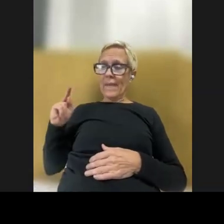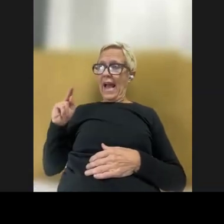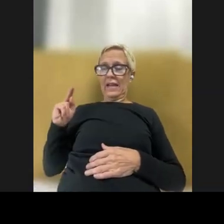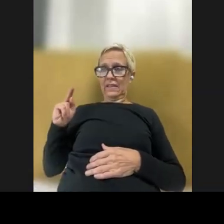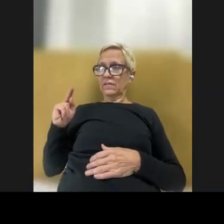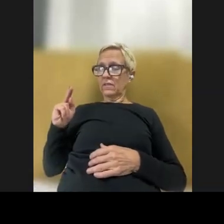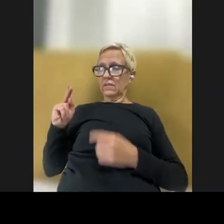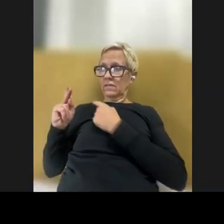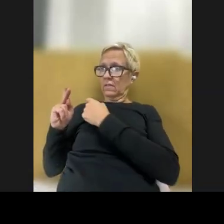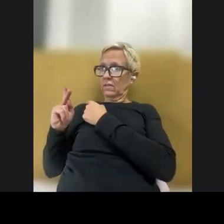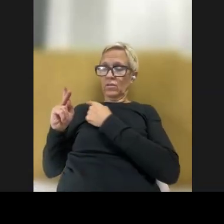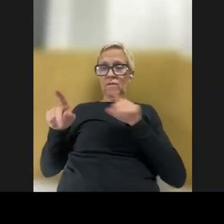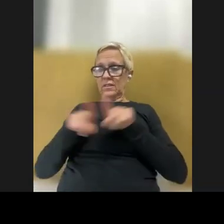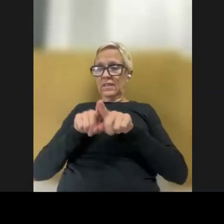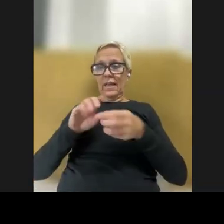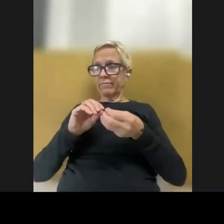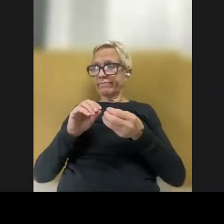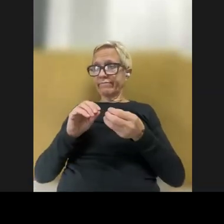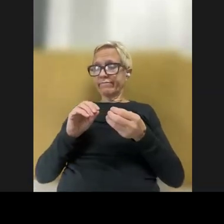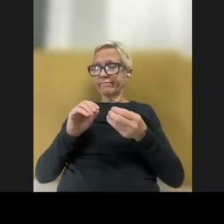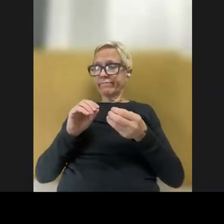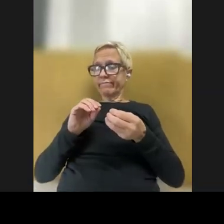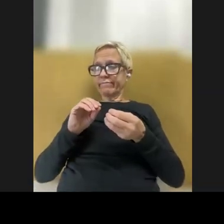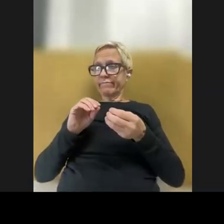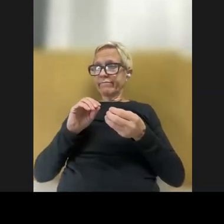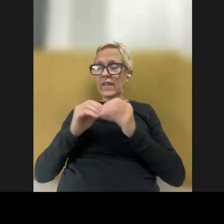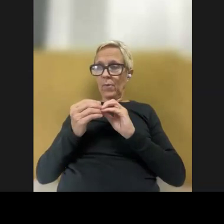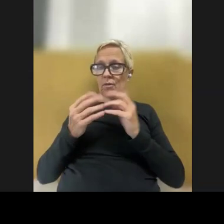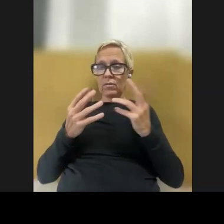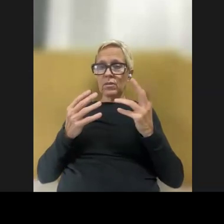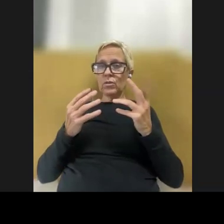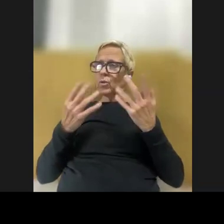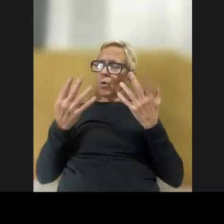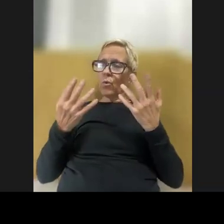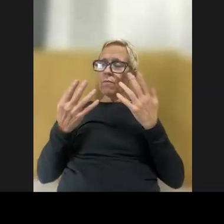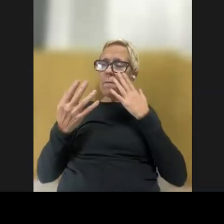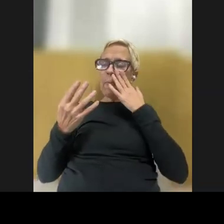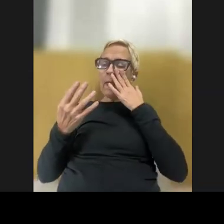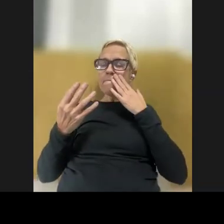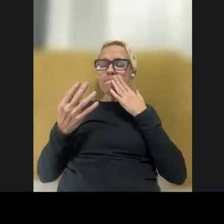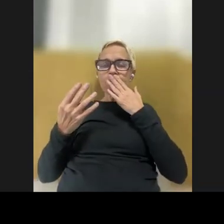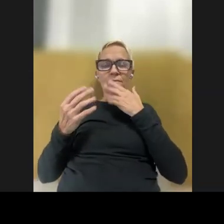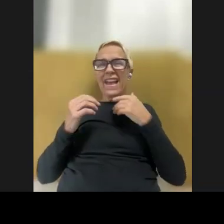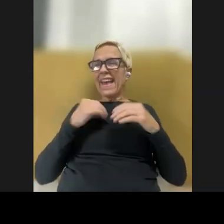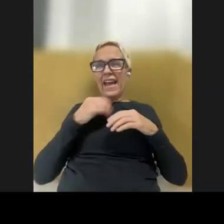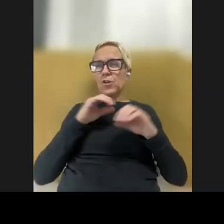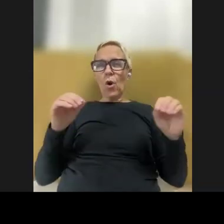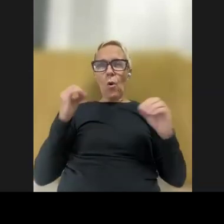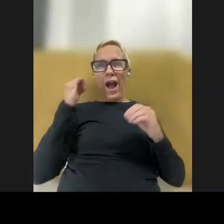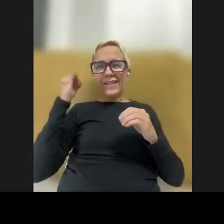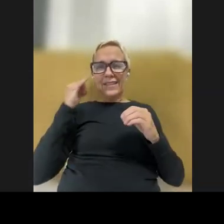So the number of people have never grown back to where it was. That's probably part of why there's a waiting list.